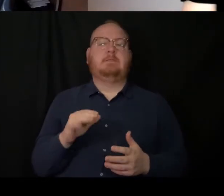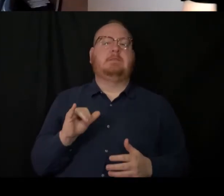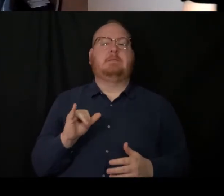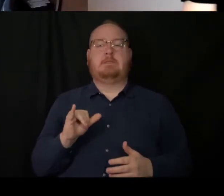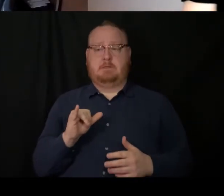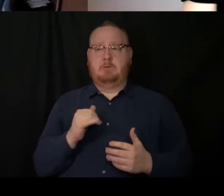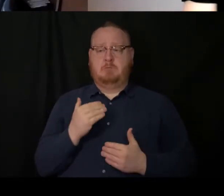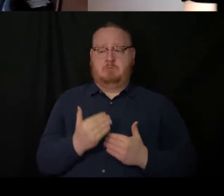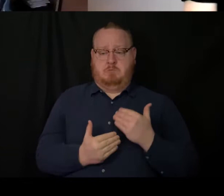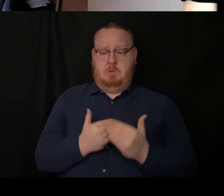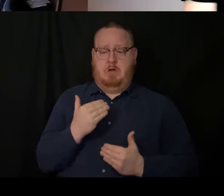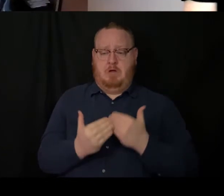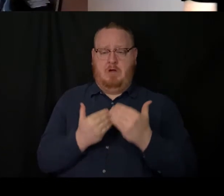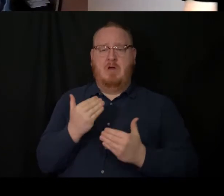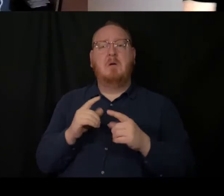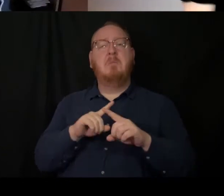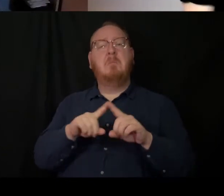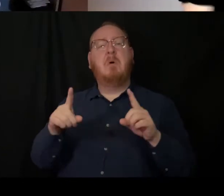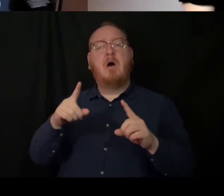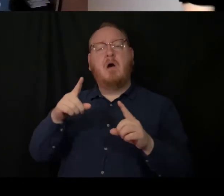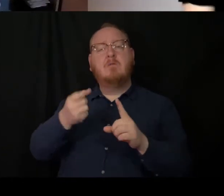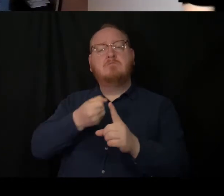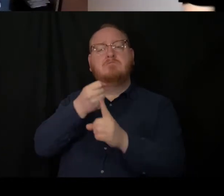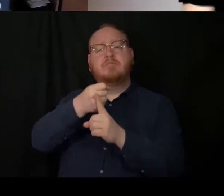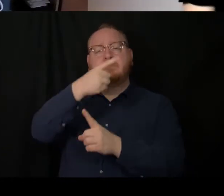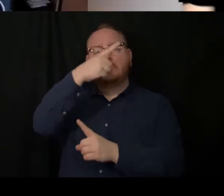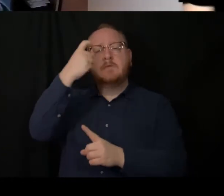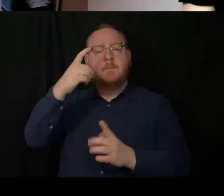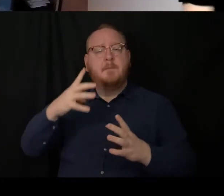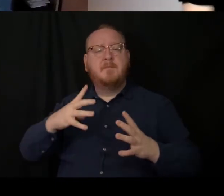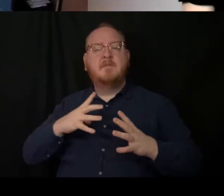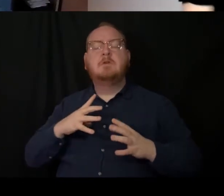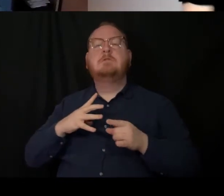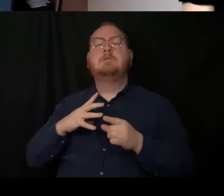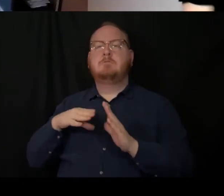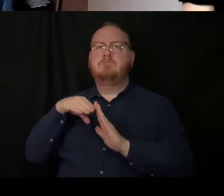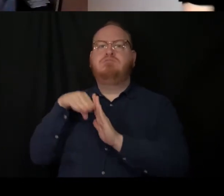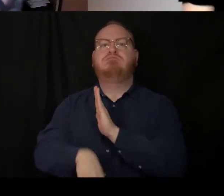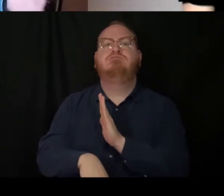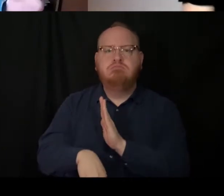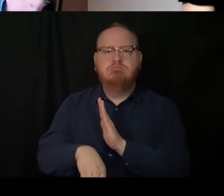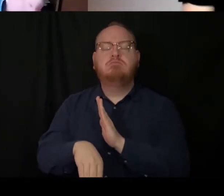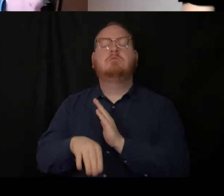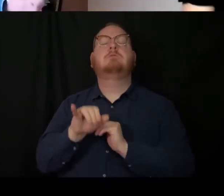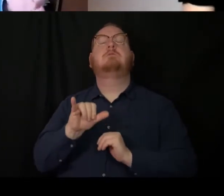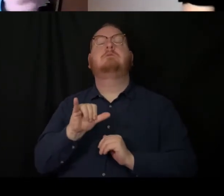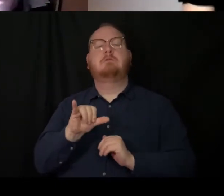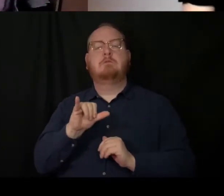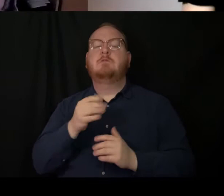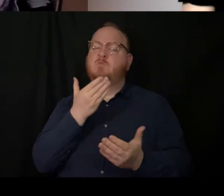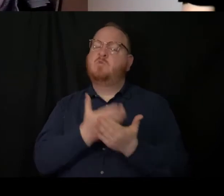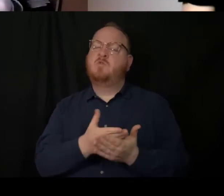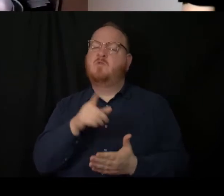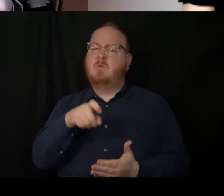break would be detrimental to their progress. So those are so extended school year, your child